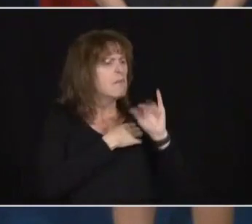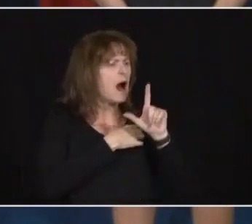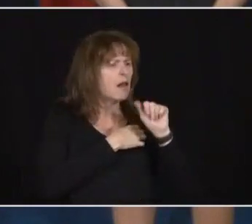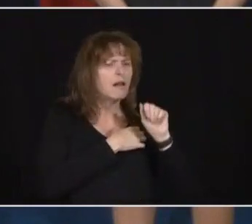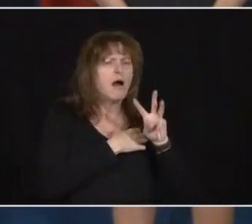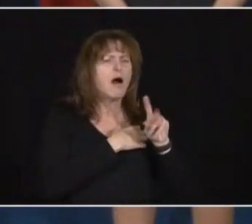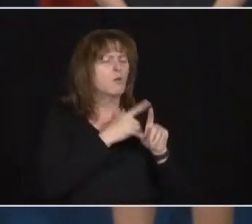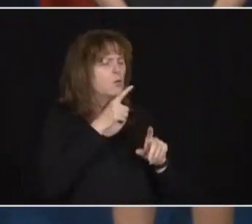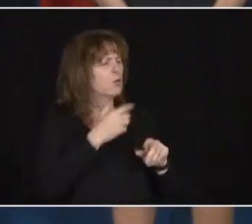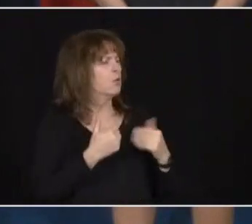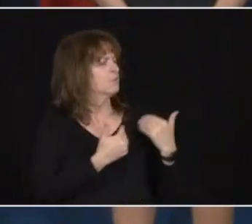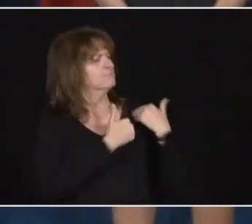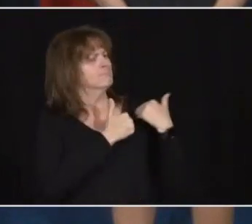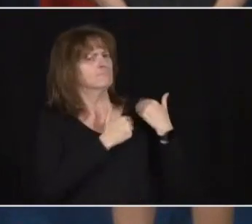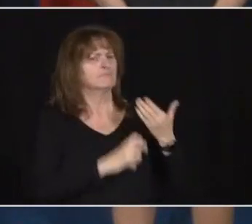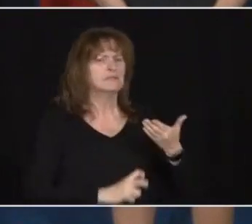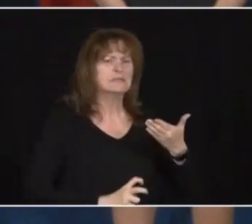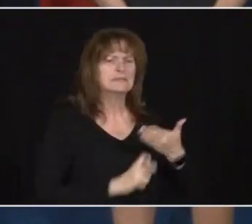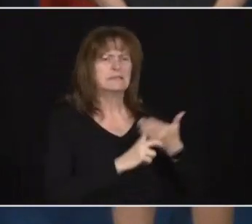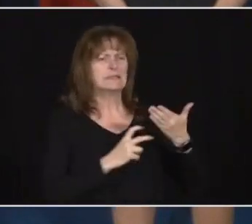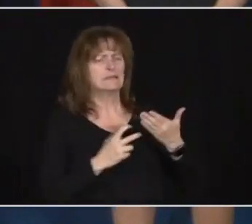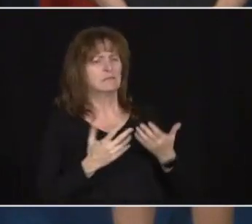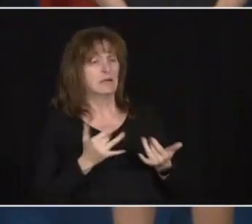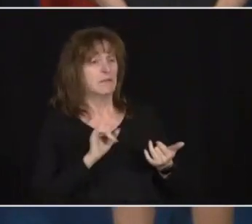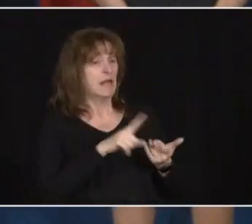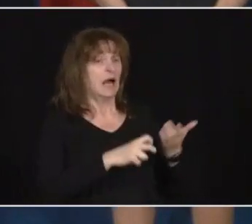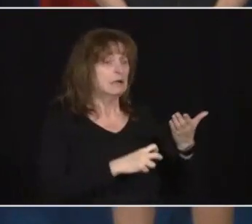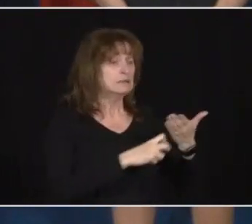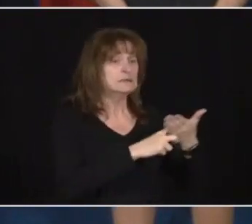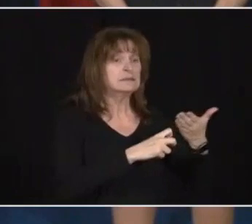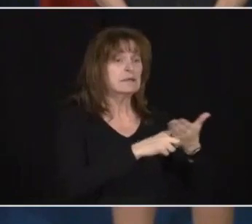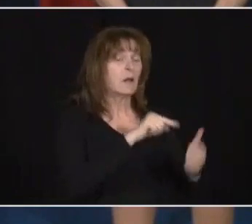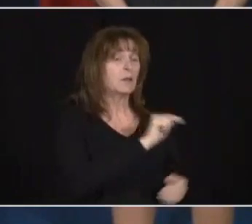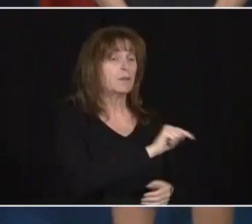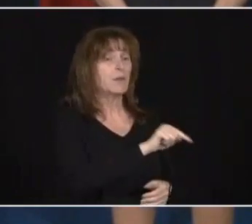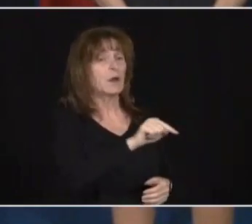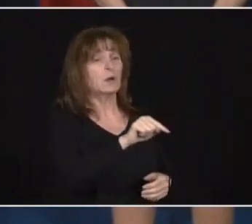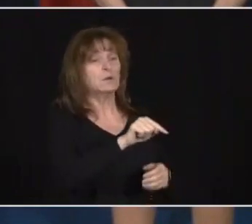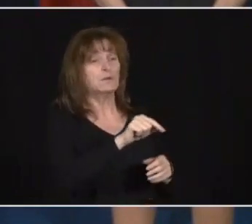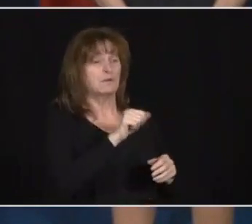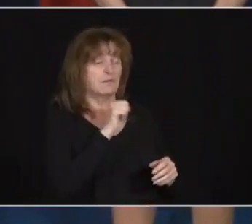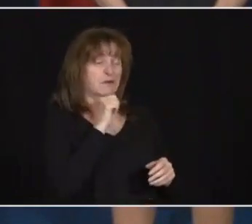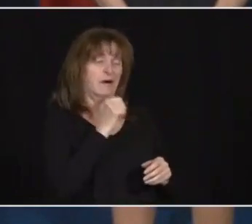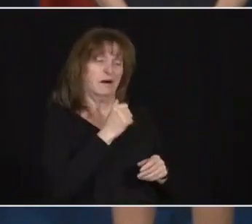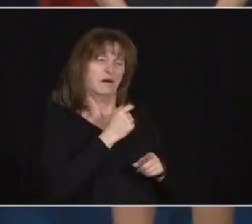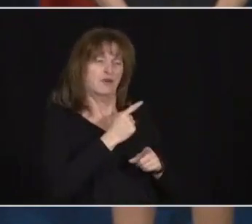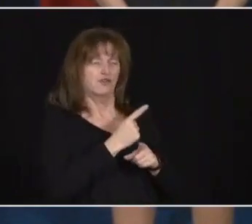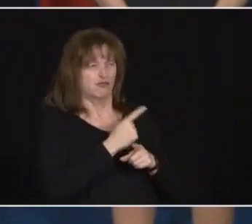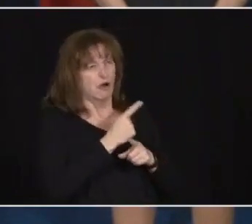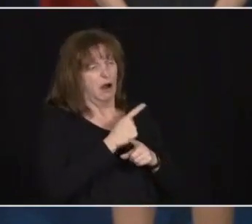like they could have maybe used a bit different judgment on those couple of calls. But again, they're doing an incredible